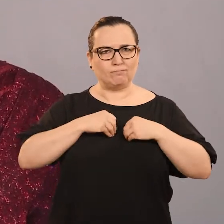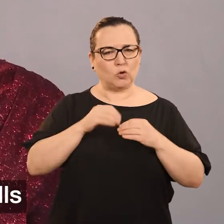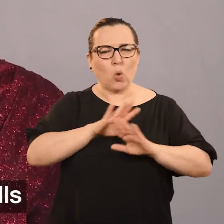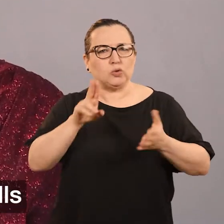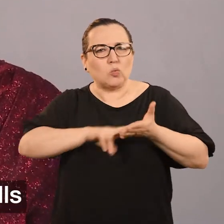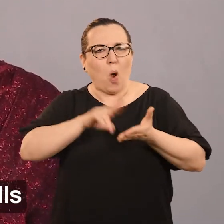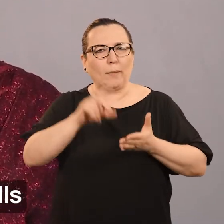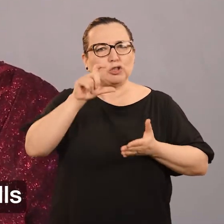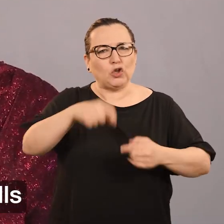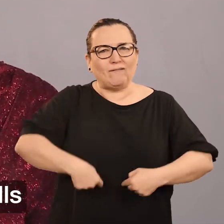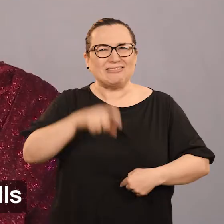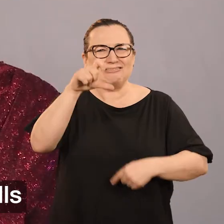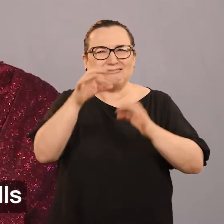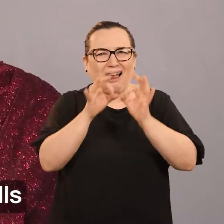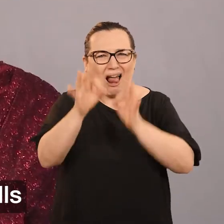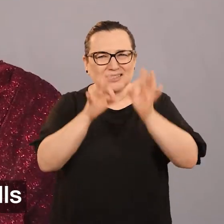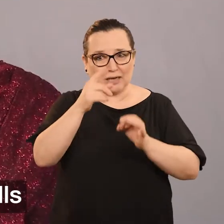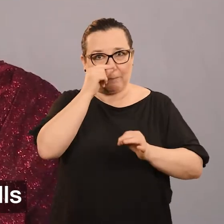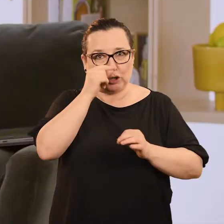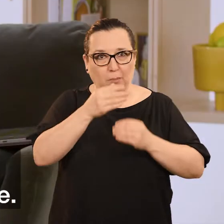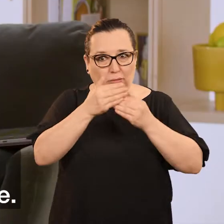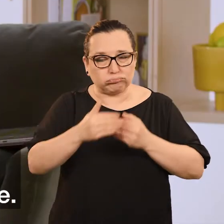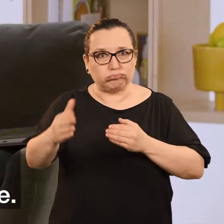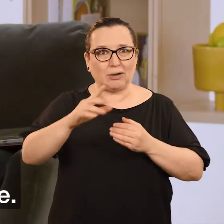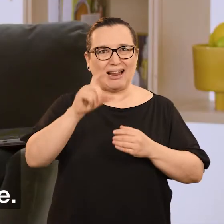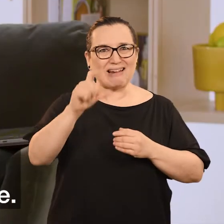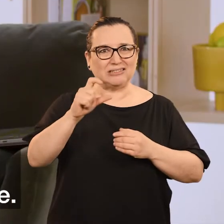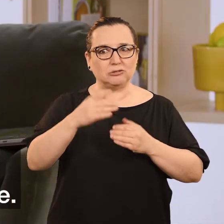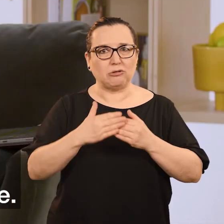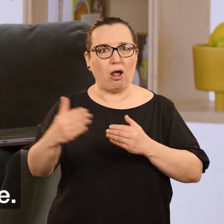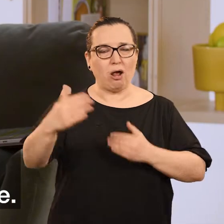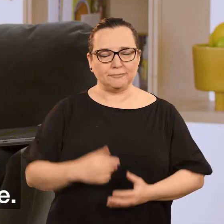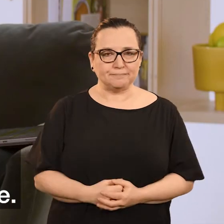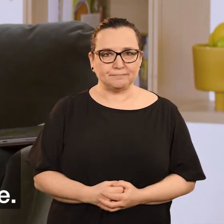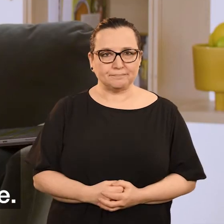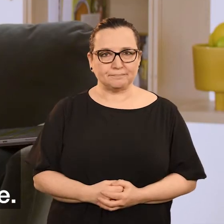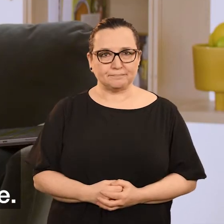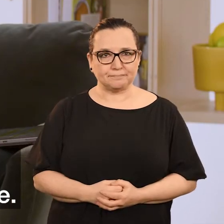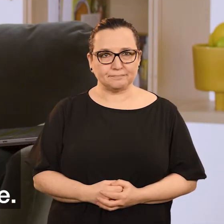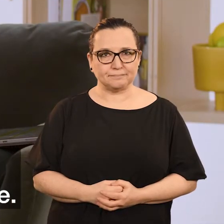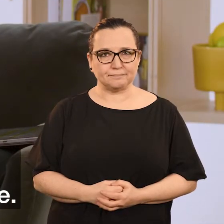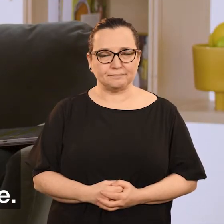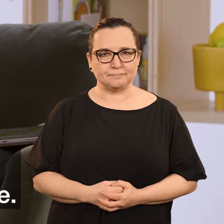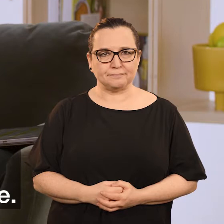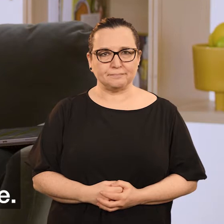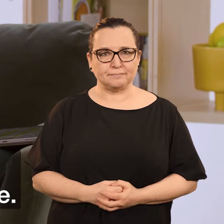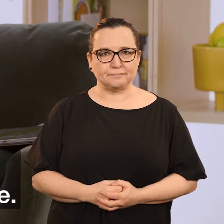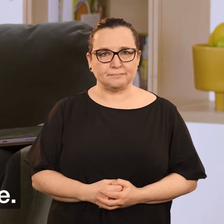of having abnormal cervical cells that can potentially progress to cancer further down the line.